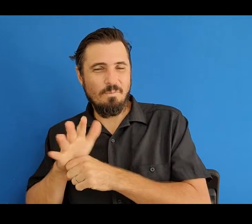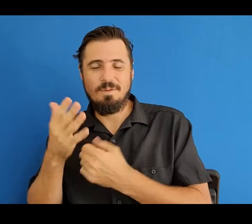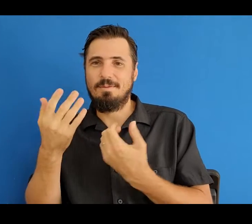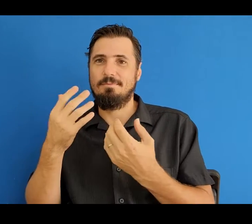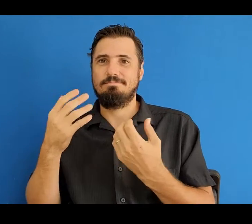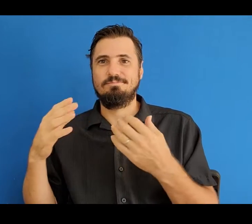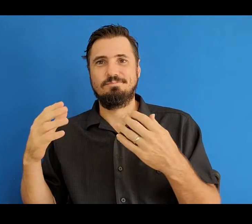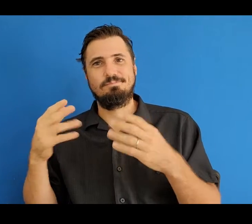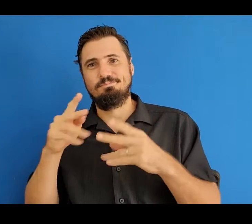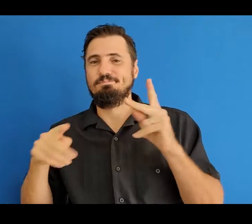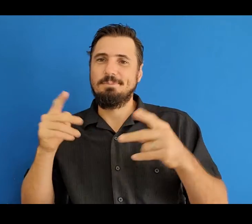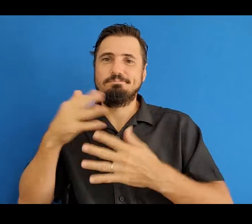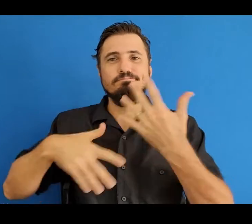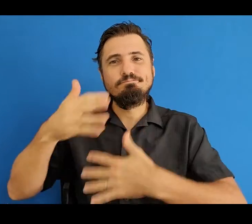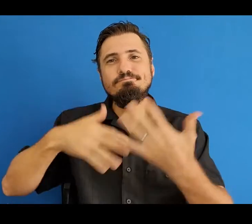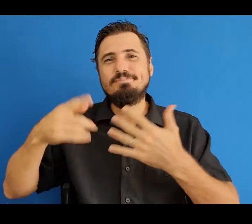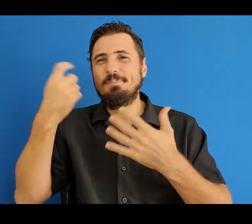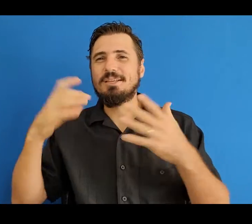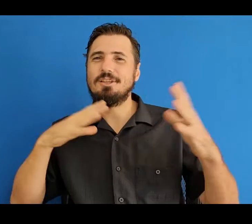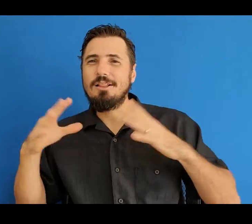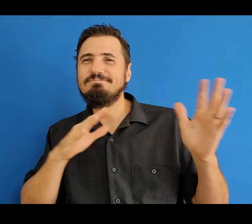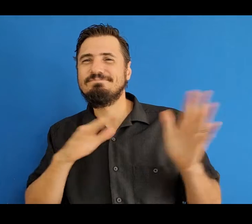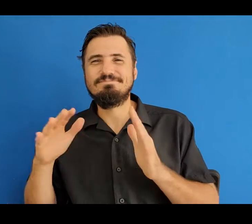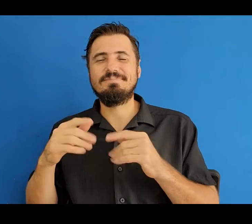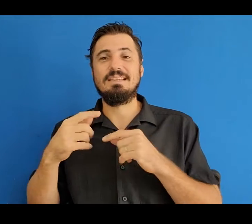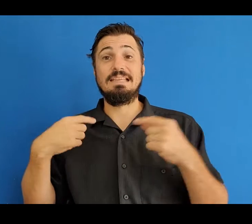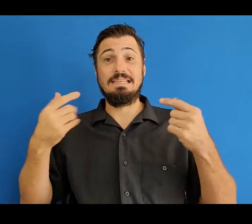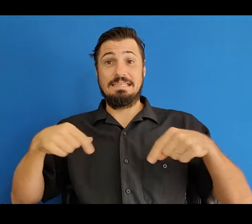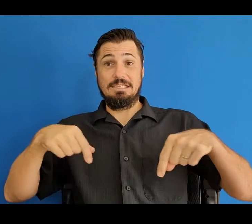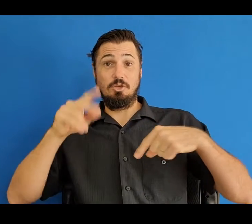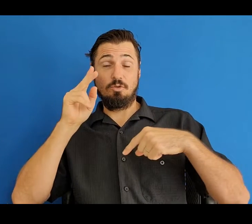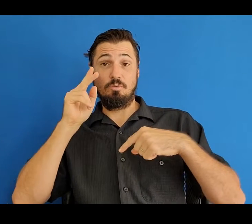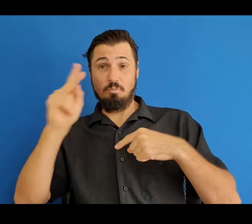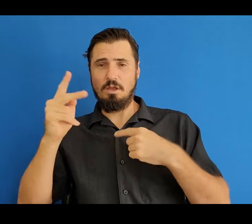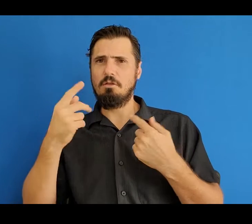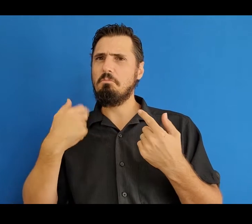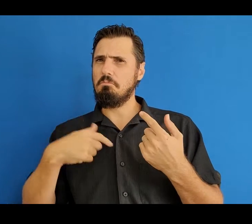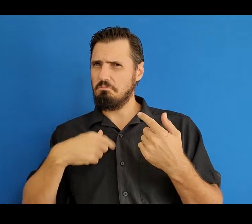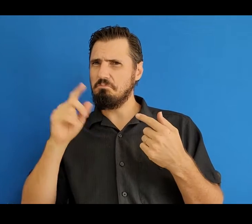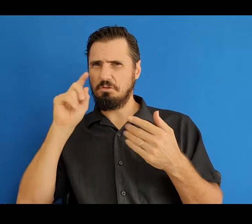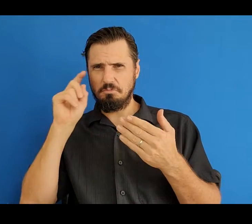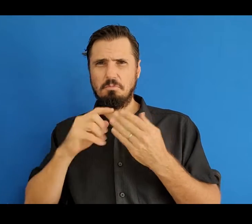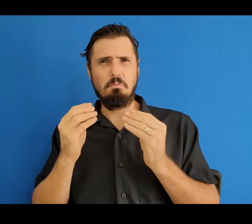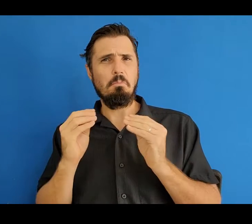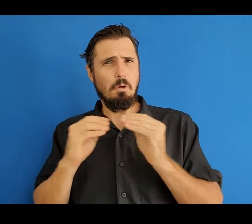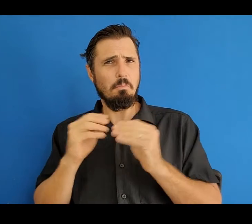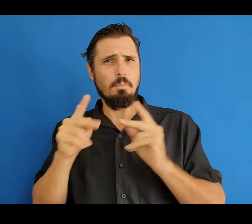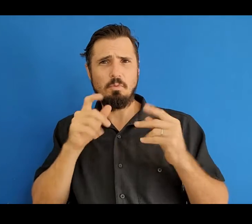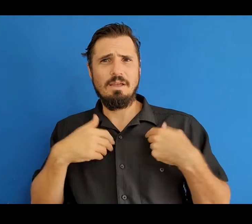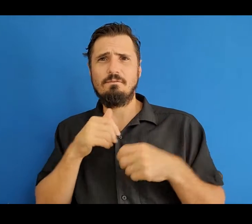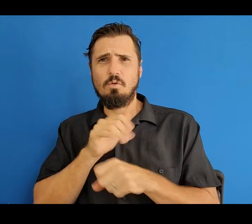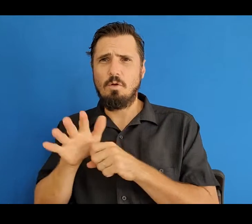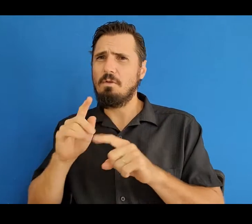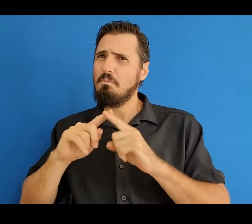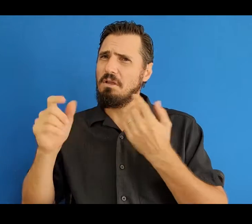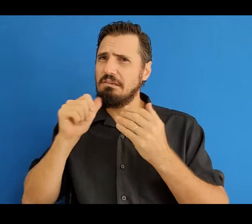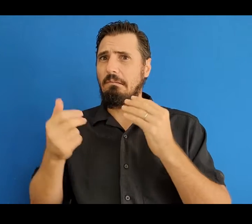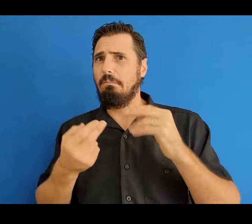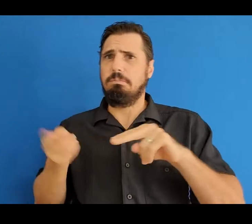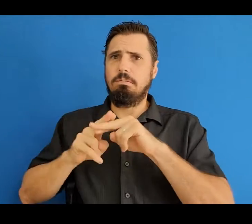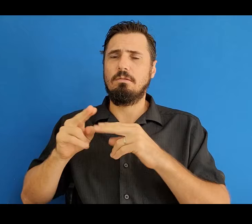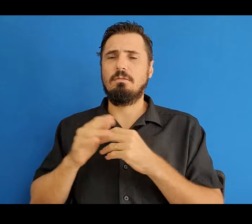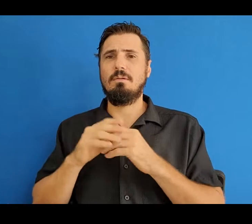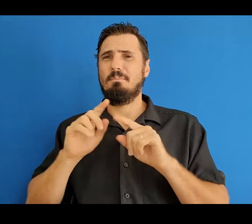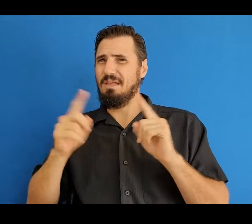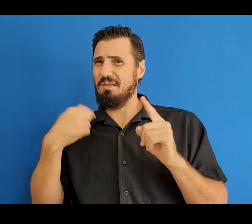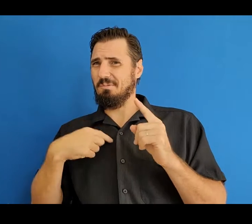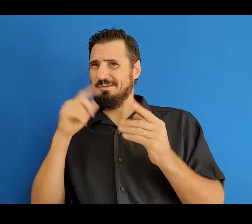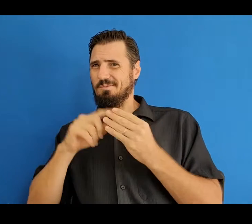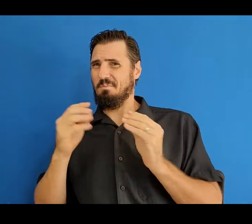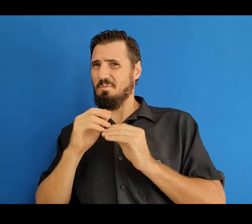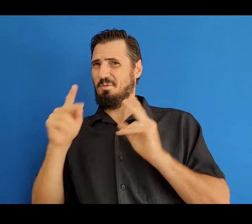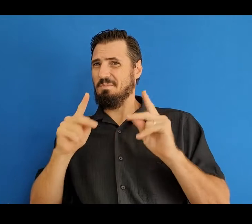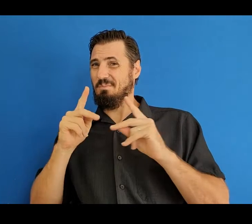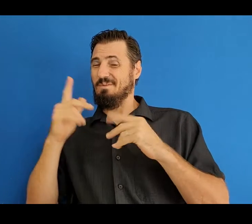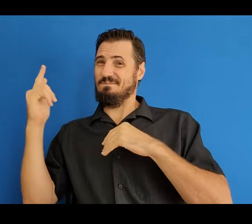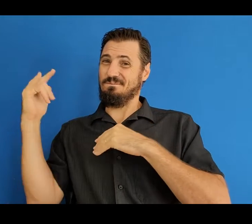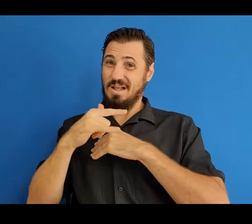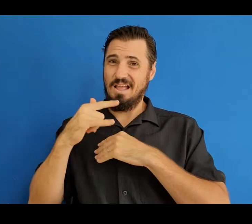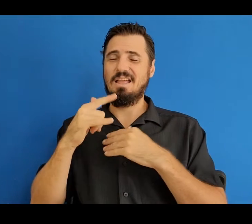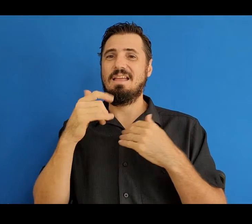Here on Kauai, our case counts remain elevated but steady. However, we are now seeing an increase in travel related cases. Omicron is likely here. We expect to see a spike in cases on